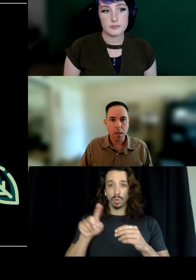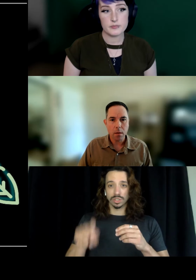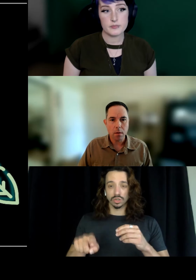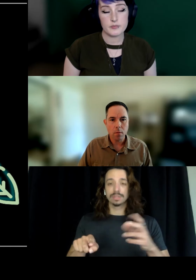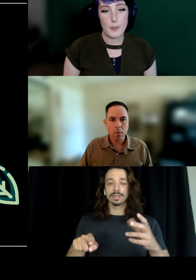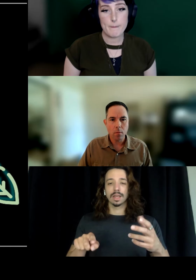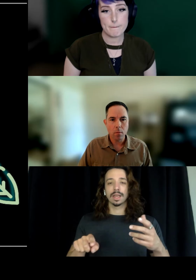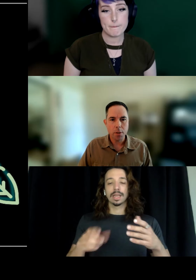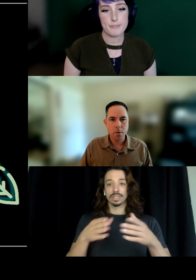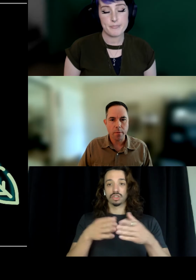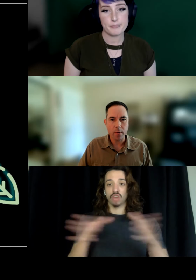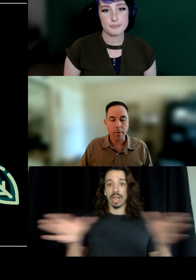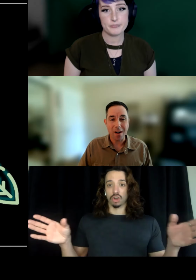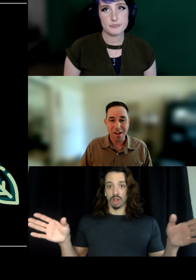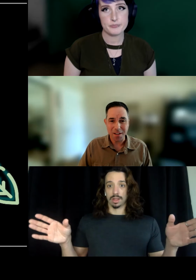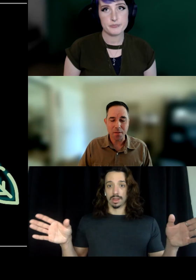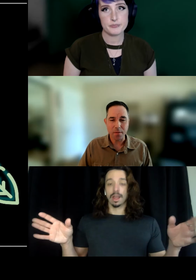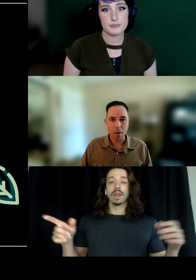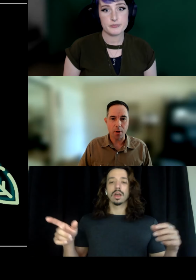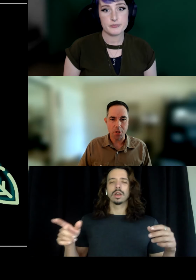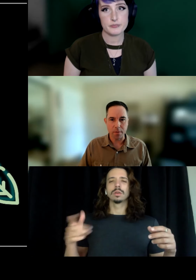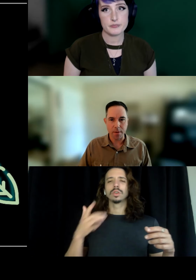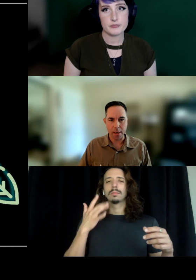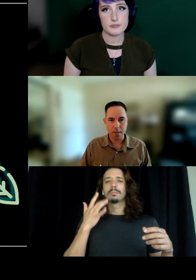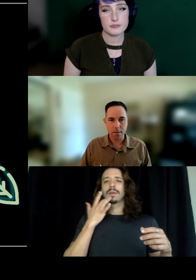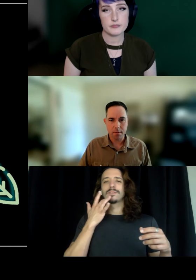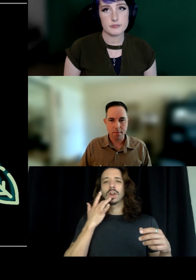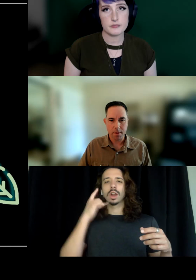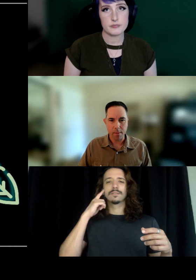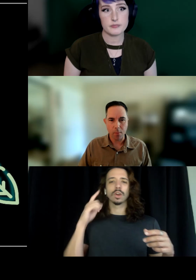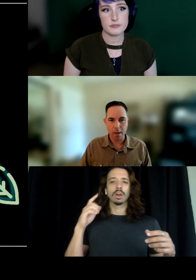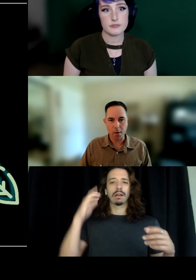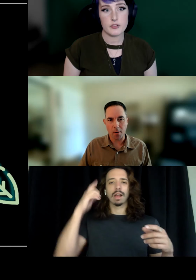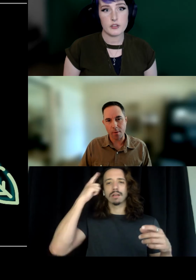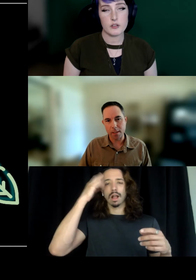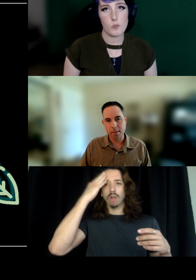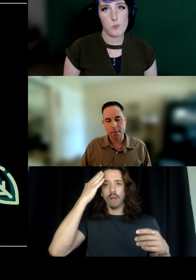speaking, "which do you prefer for cognitive comprehension and text Hemingway or Grammarly?"